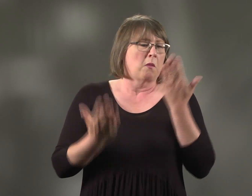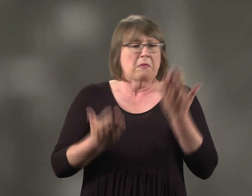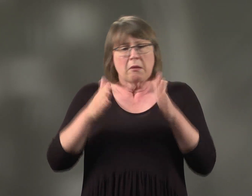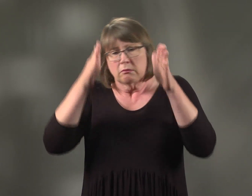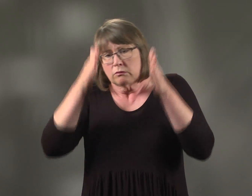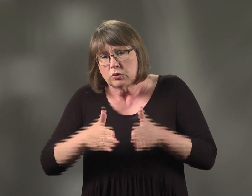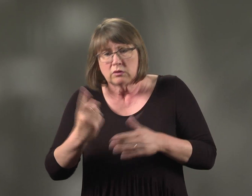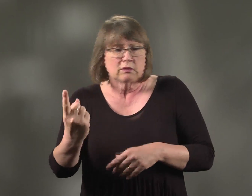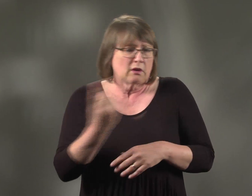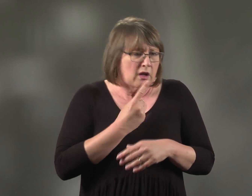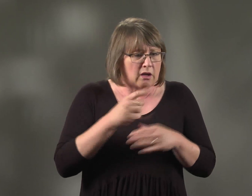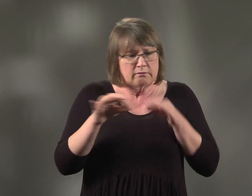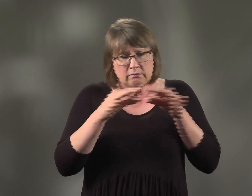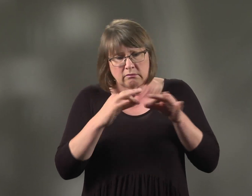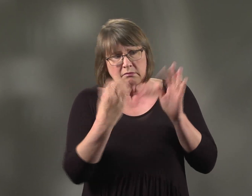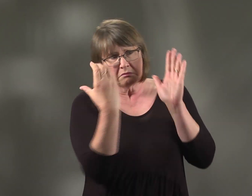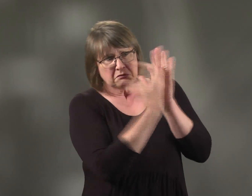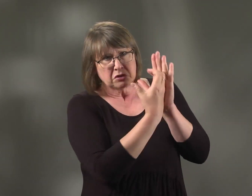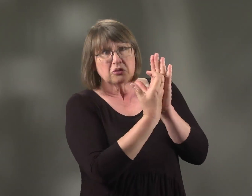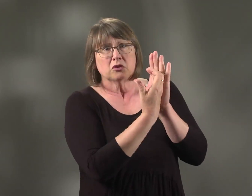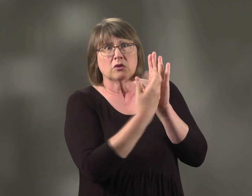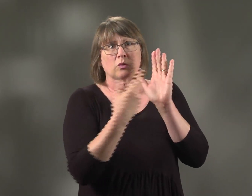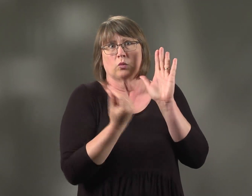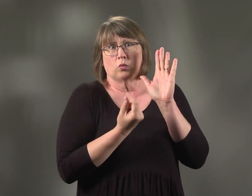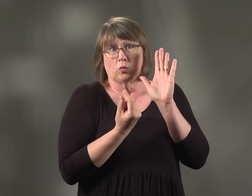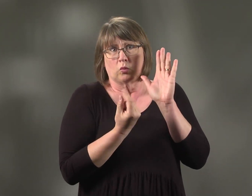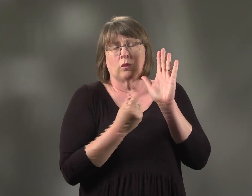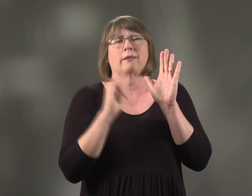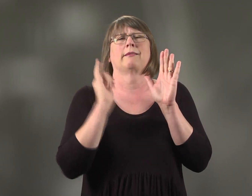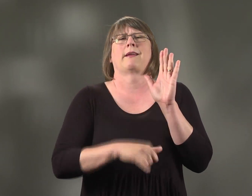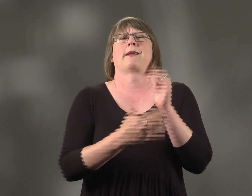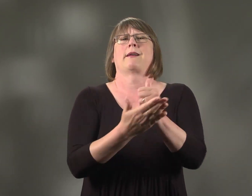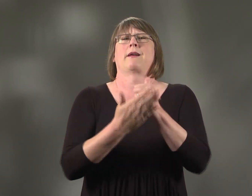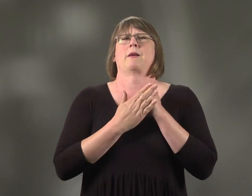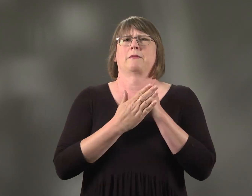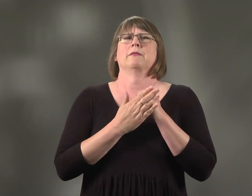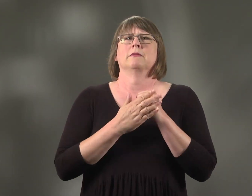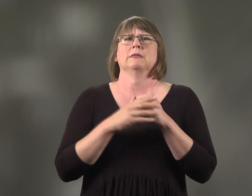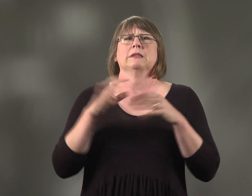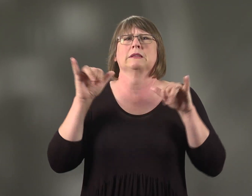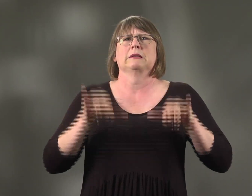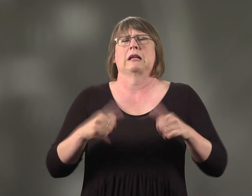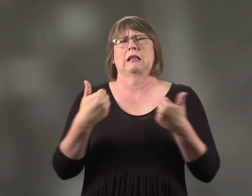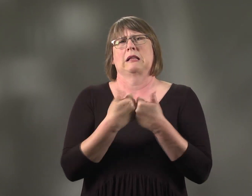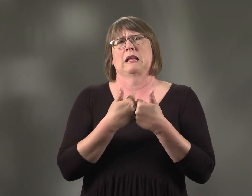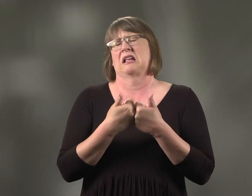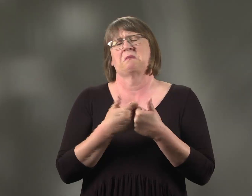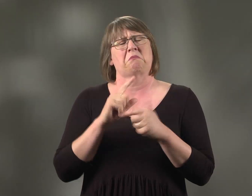and what I would need to do or someone to create a visual system for me would have helped me stay in the game.